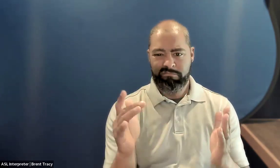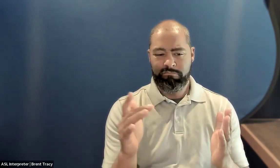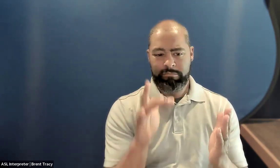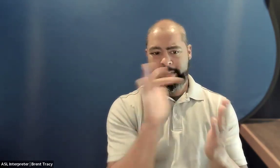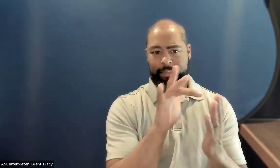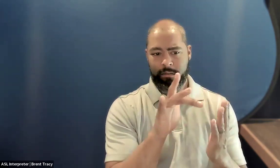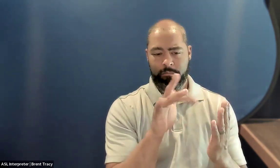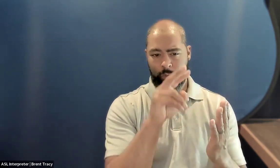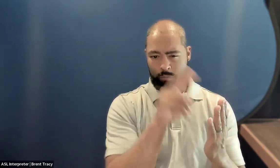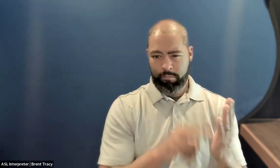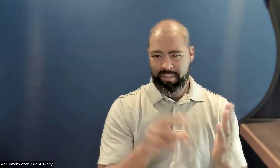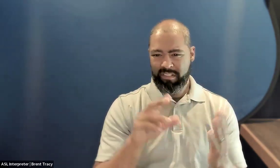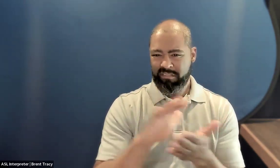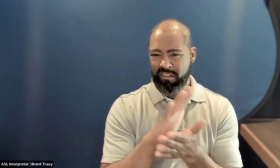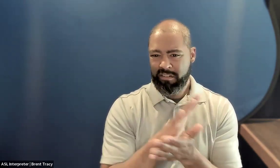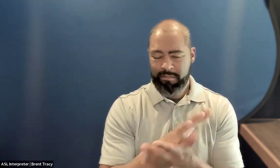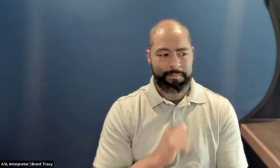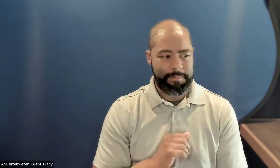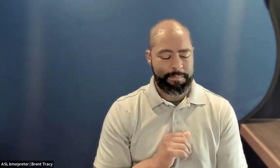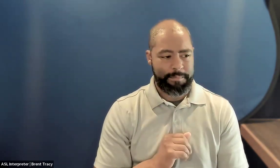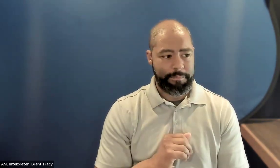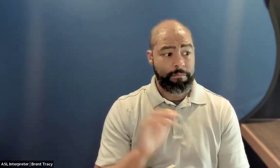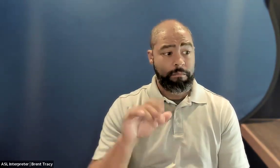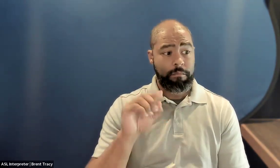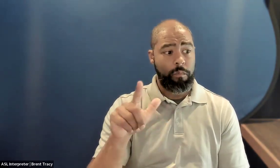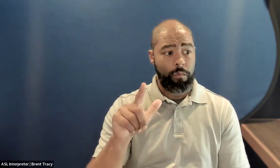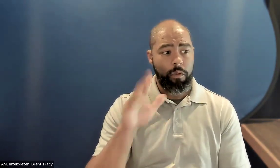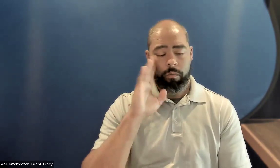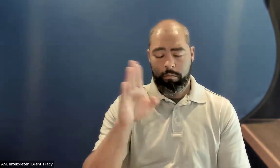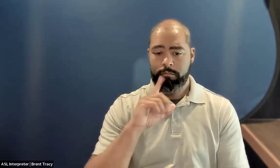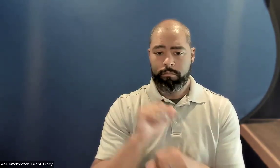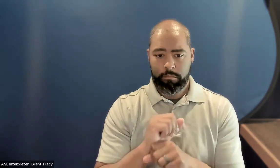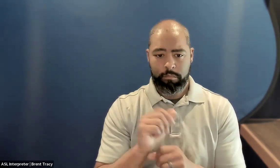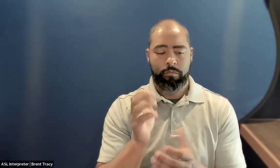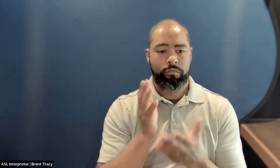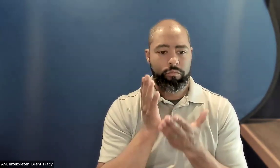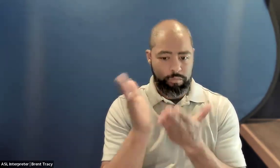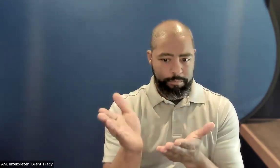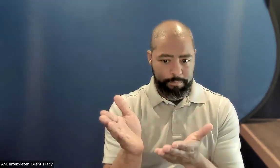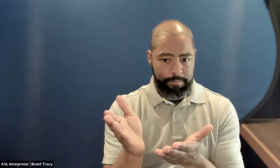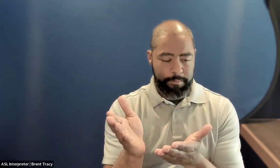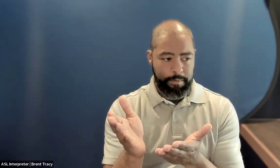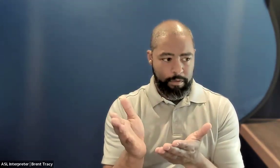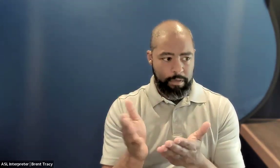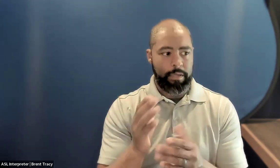this summer this part of the tool will provide actual recommended temperature metrics.